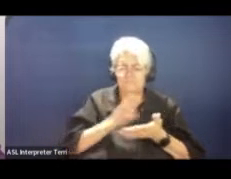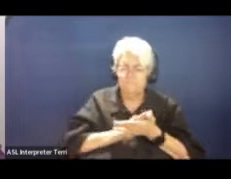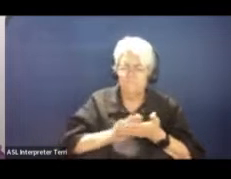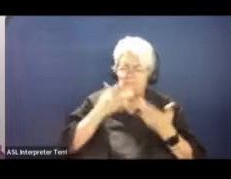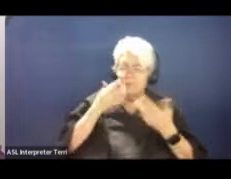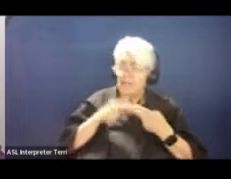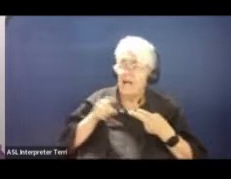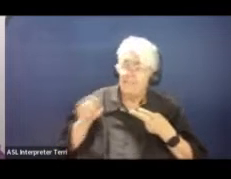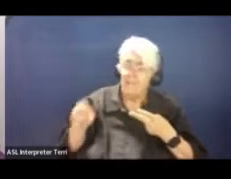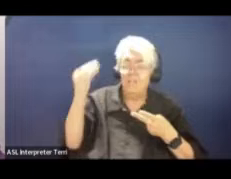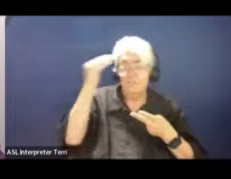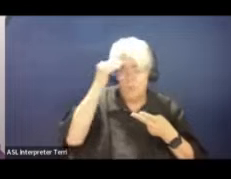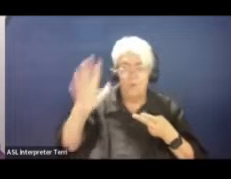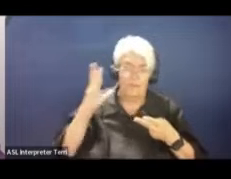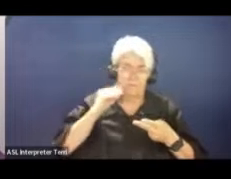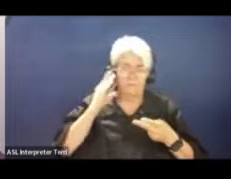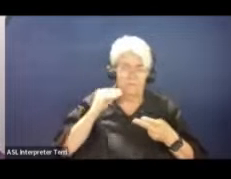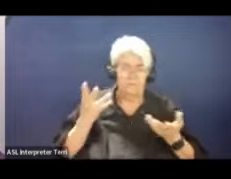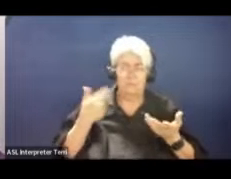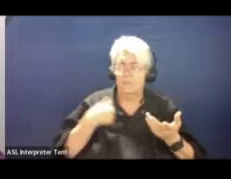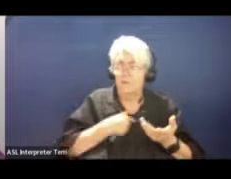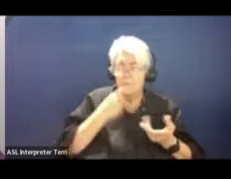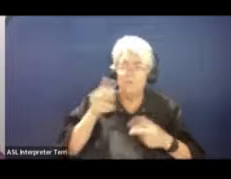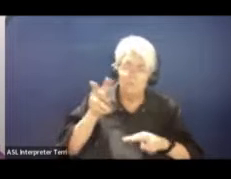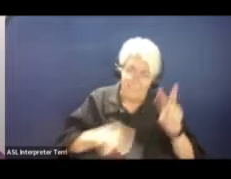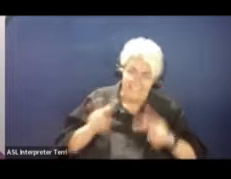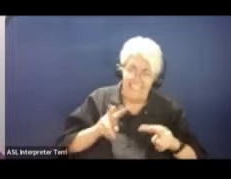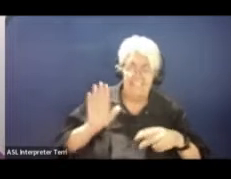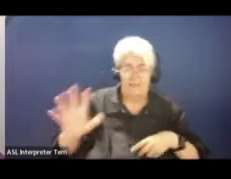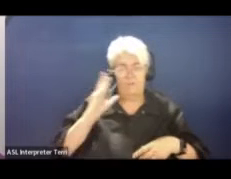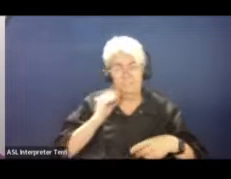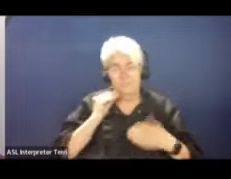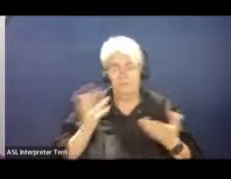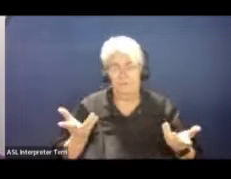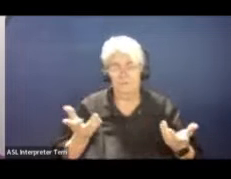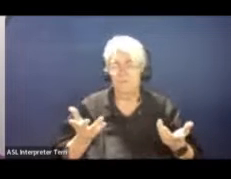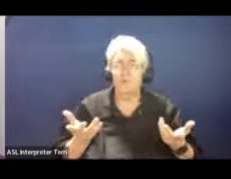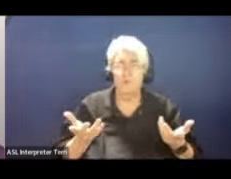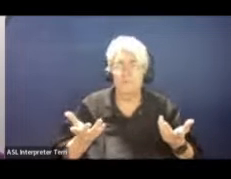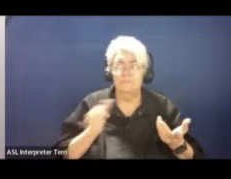their own experience. And we're there to evaluate their experience. So it is sometimes a